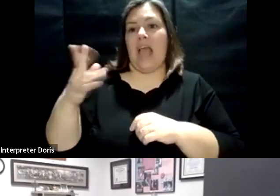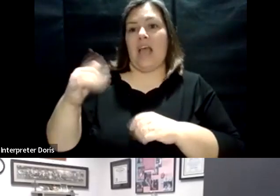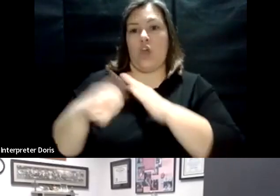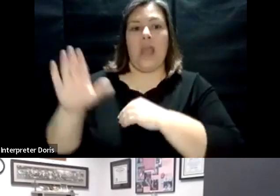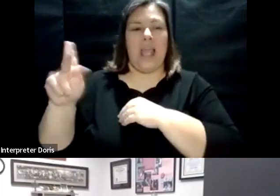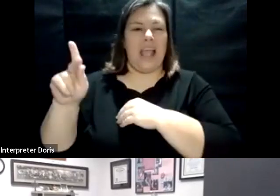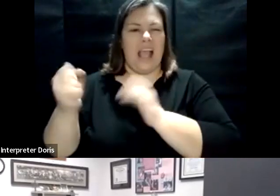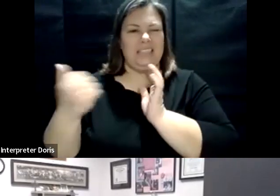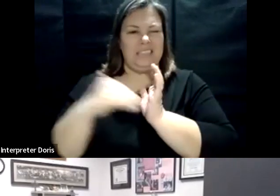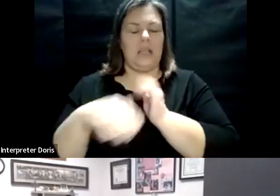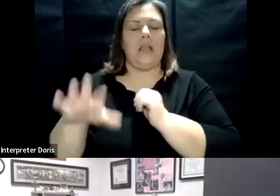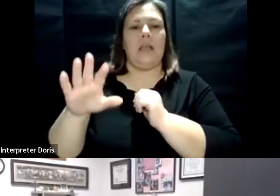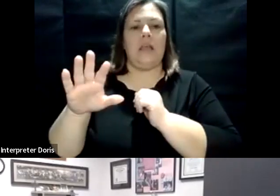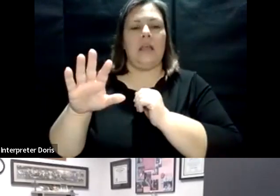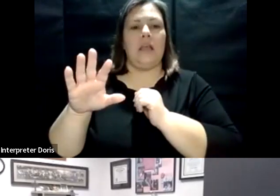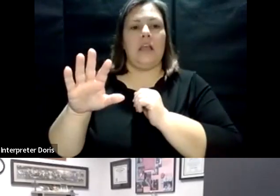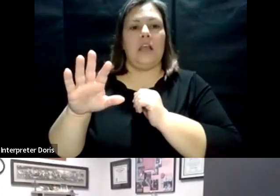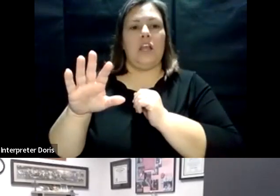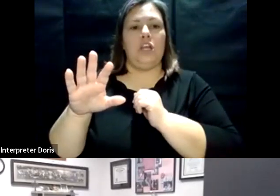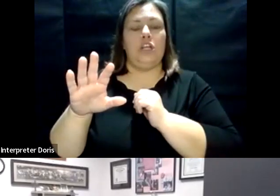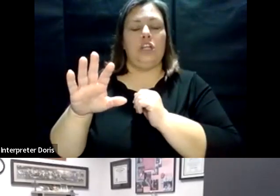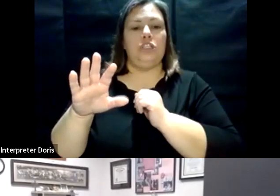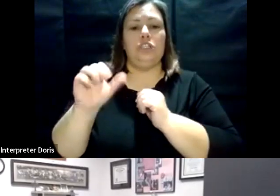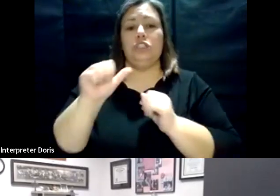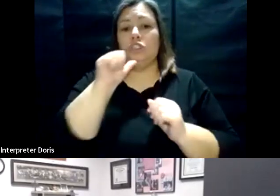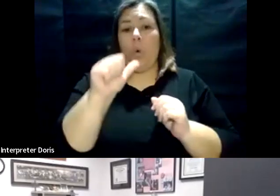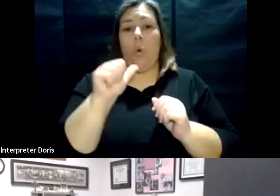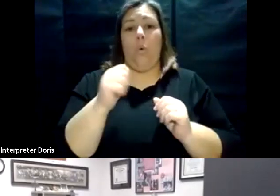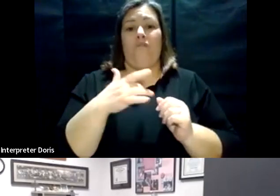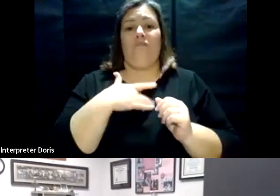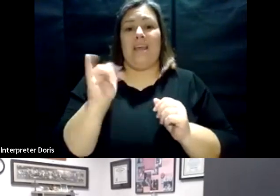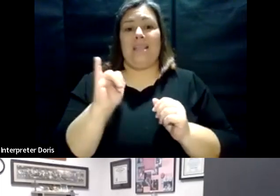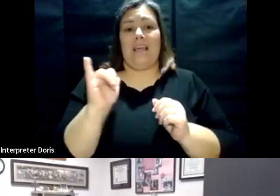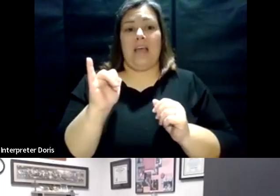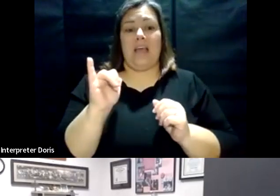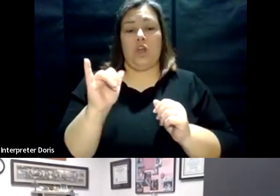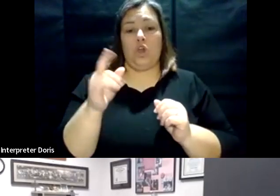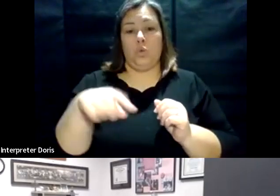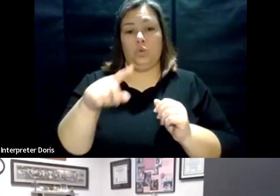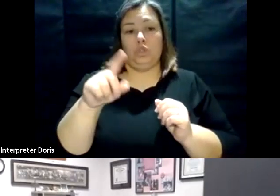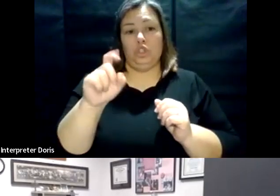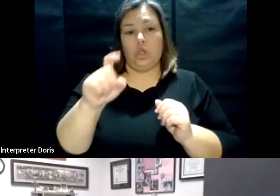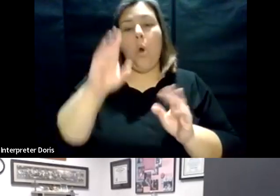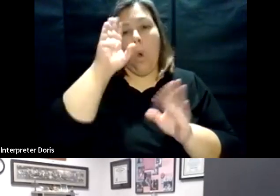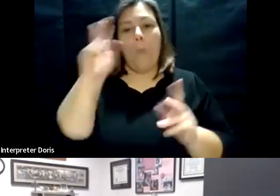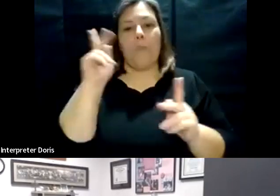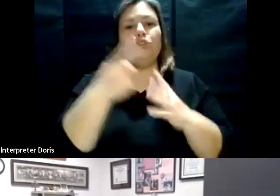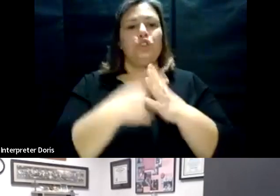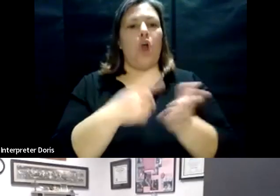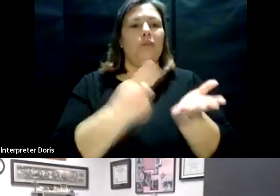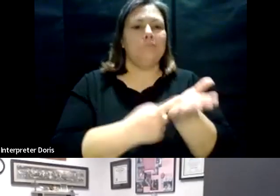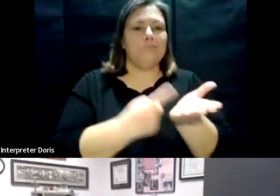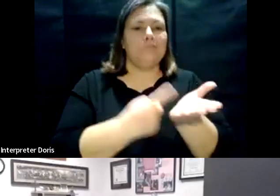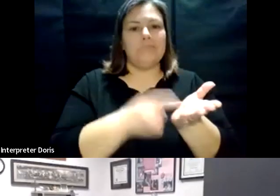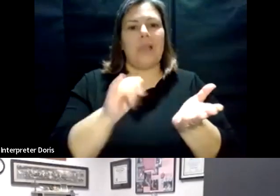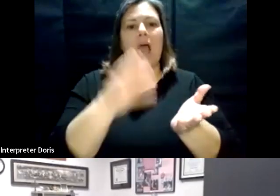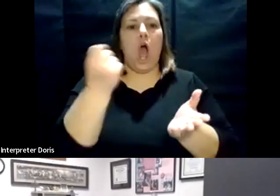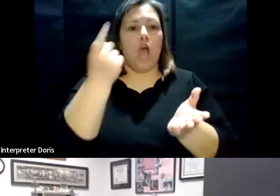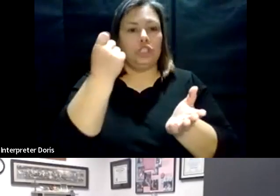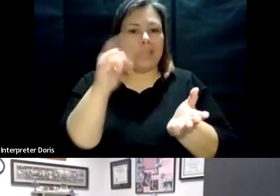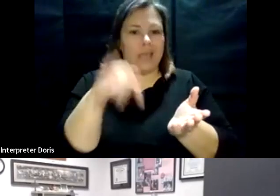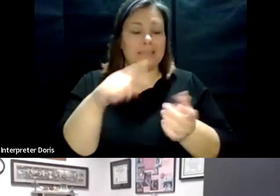So this is Kathy with Kansas. Again. I just wanna make sure you know this.